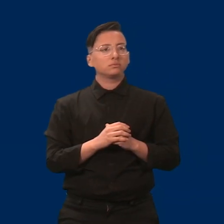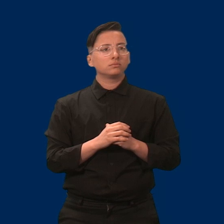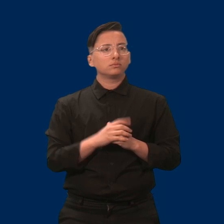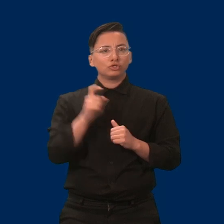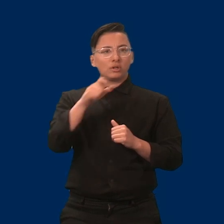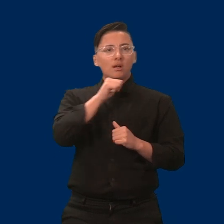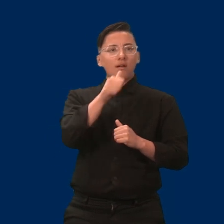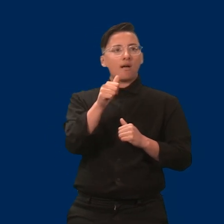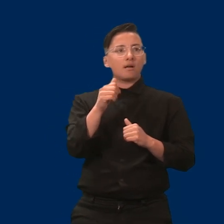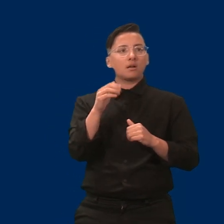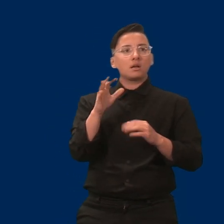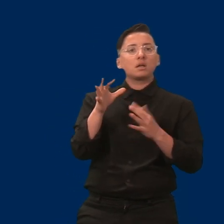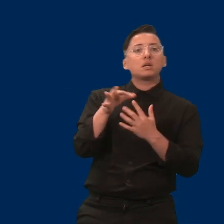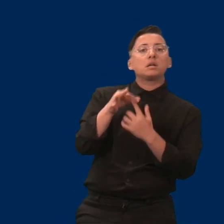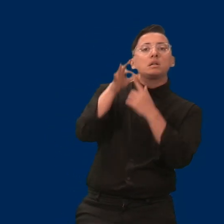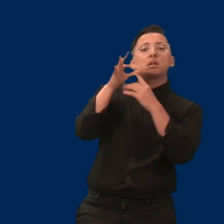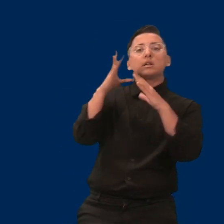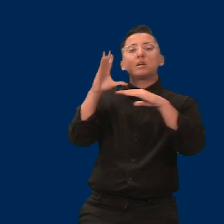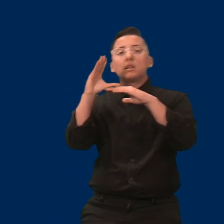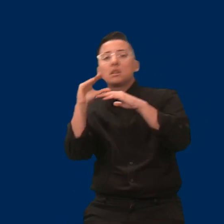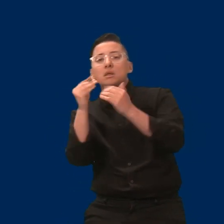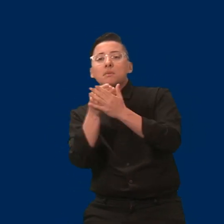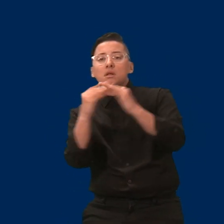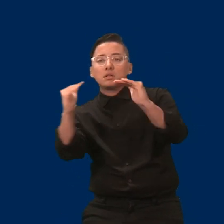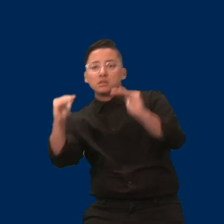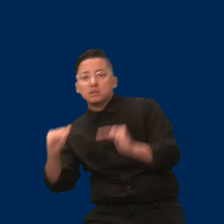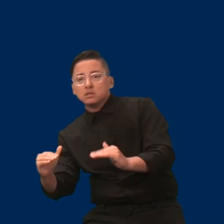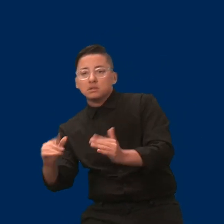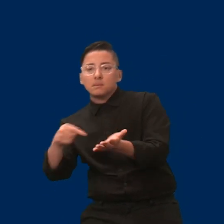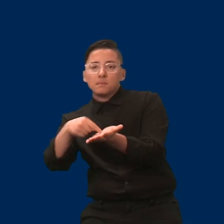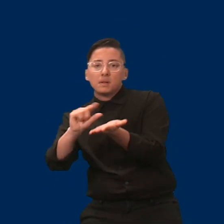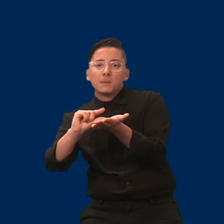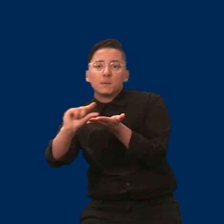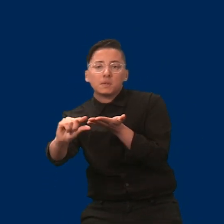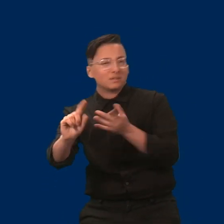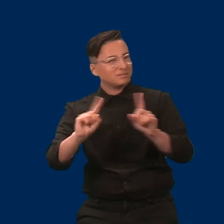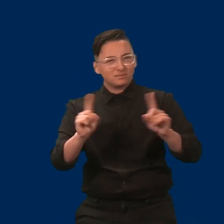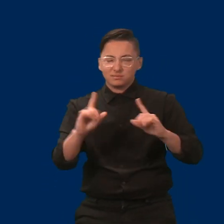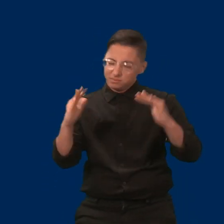protections, and wage protections, as people who don't have disabilities.